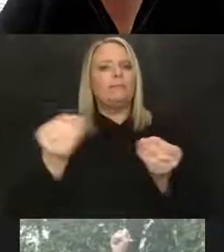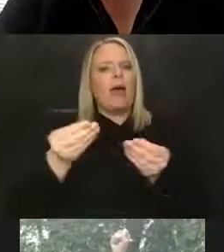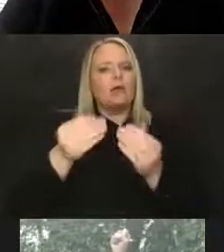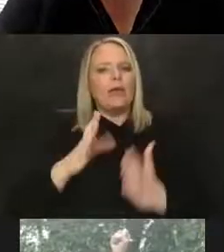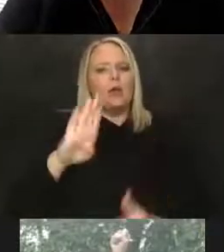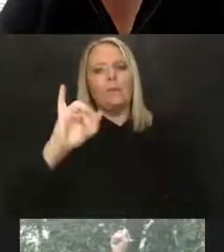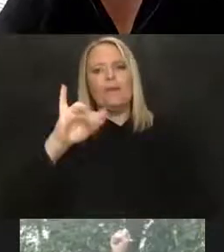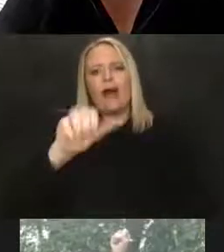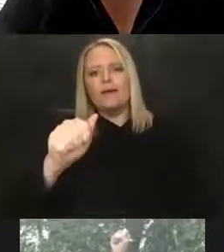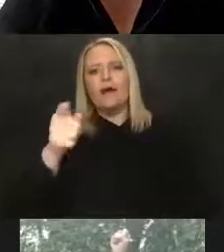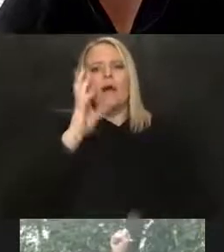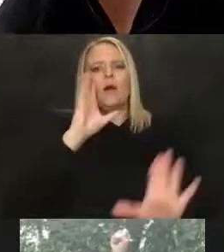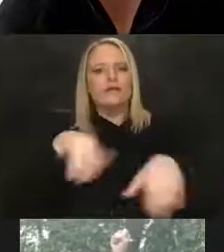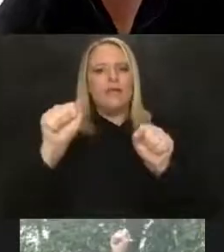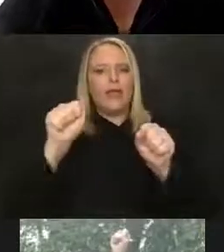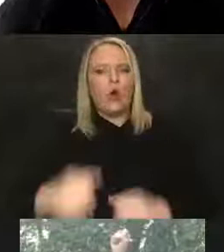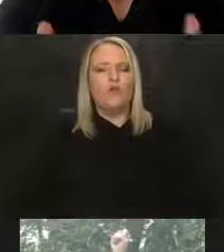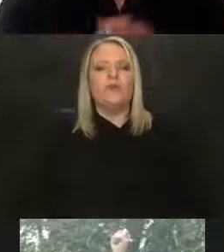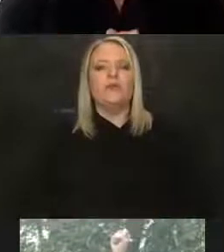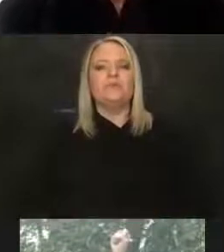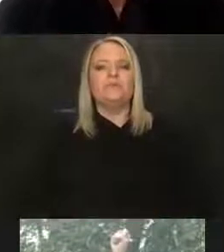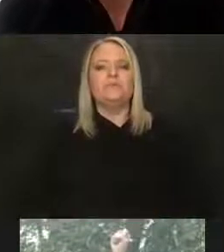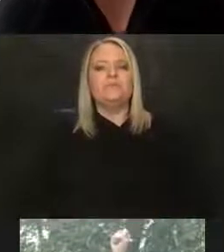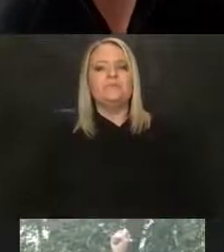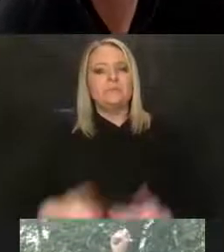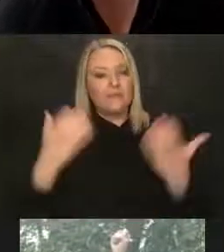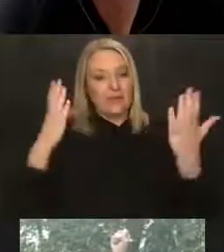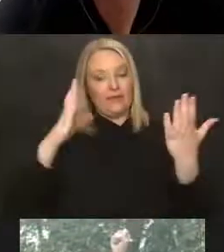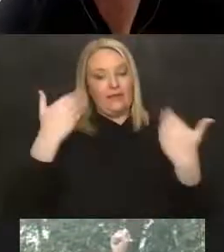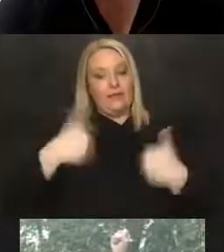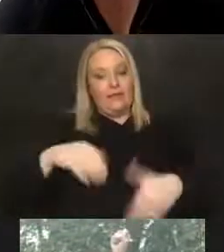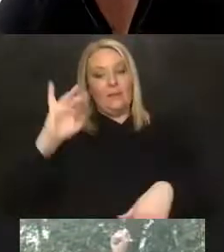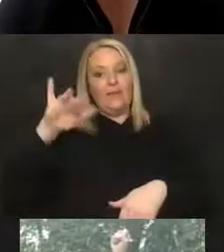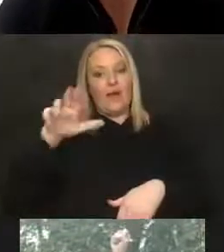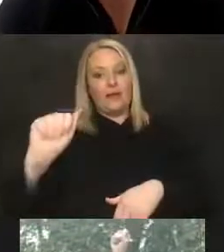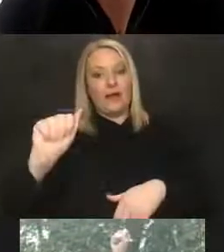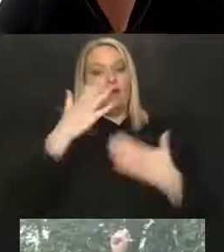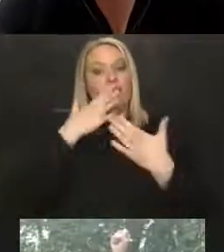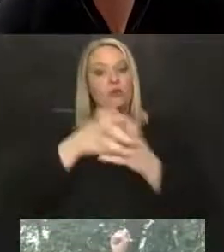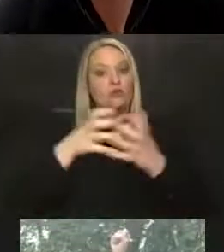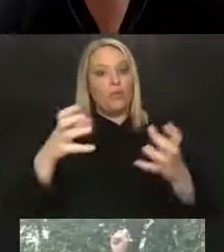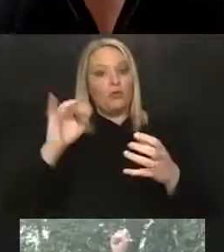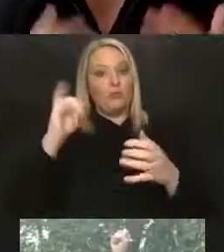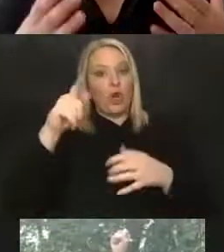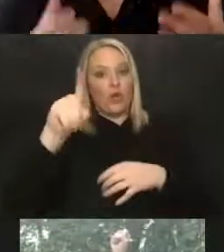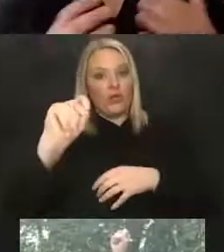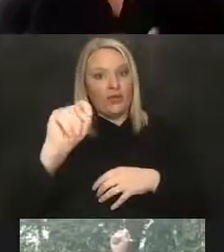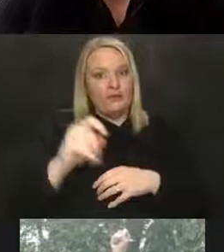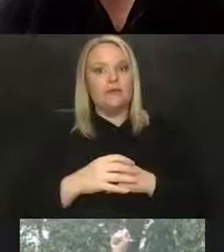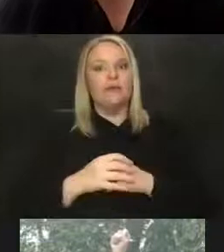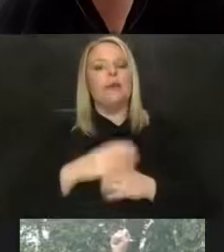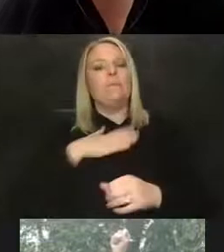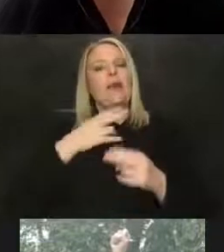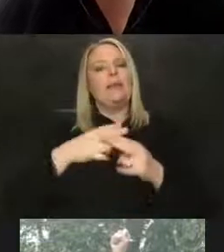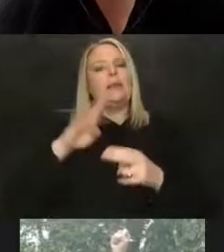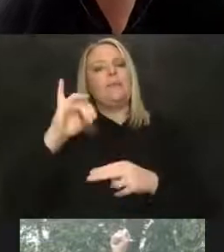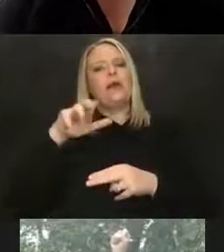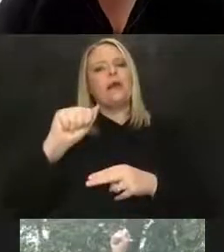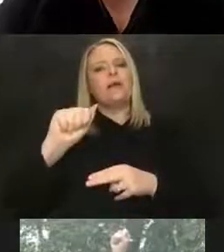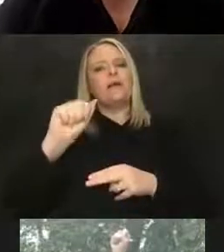This is Bianca speaking. Thank you so much Margaret. So my name is Bianca Frazer, I use